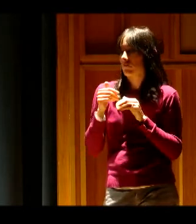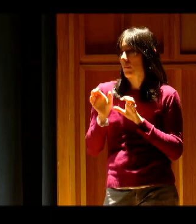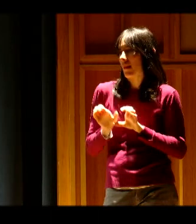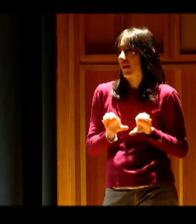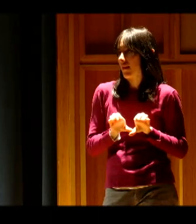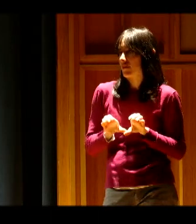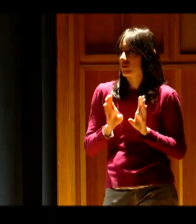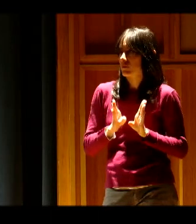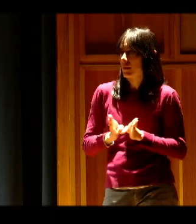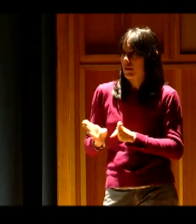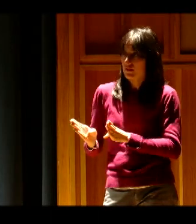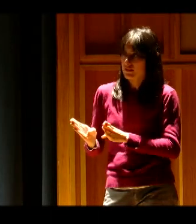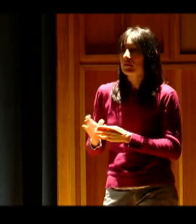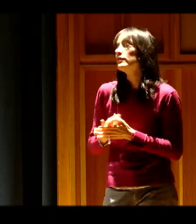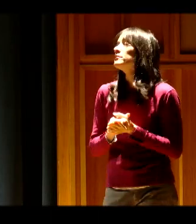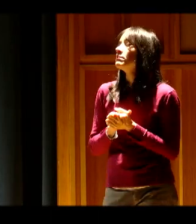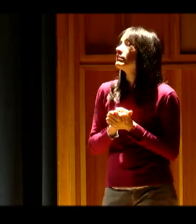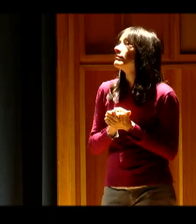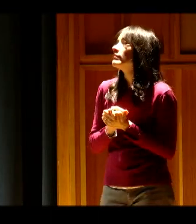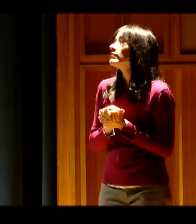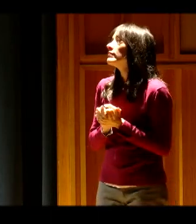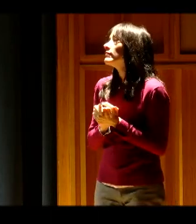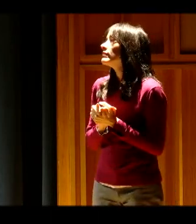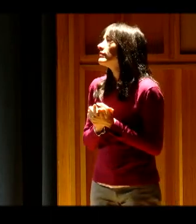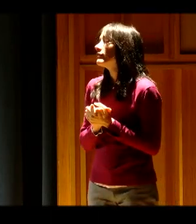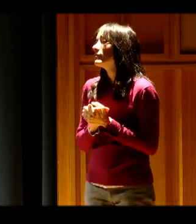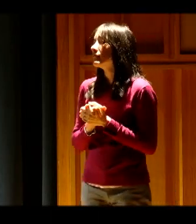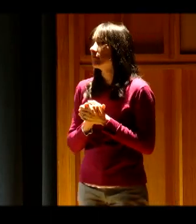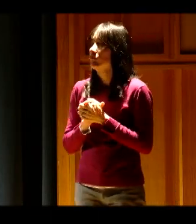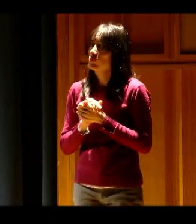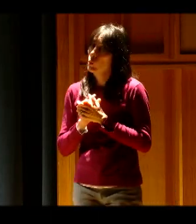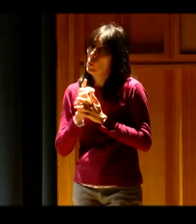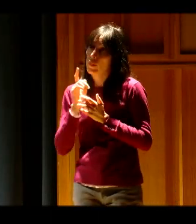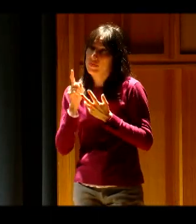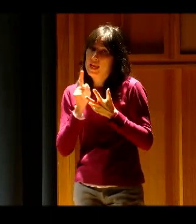And they pegged this to funding that was the game-changer.